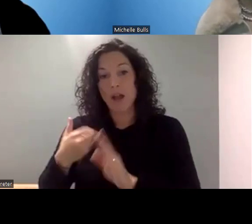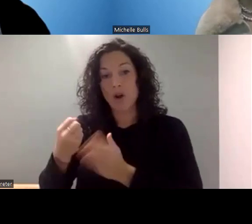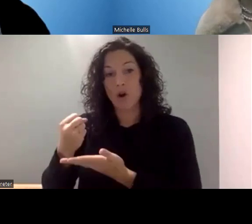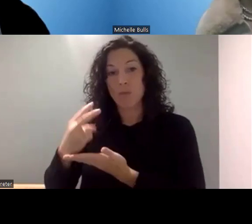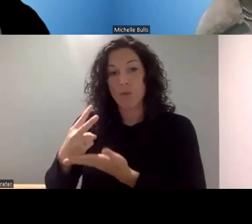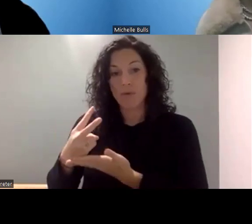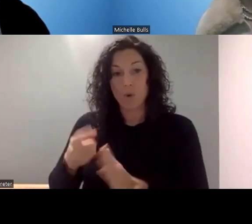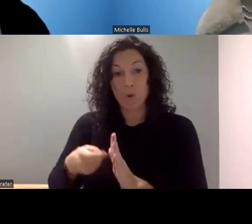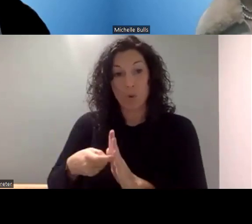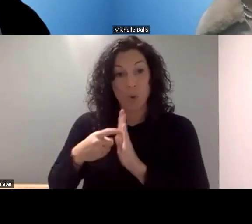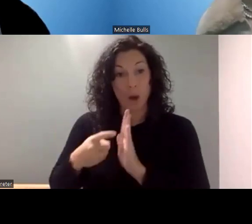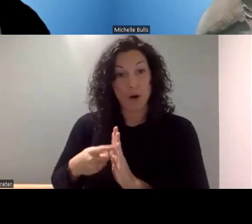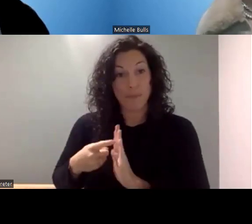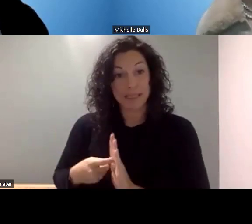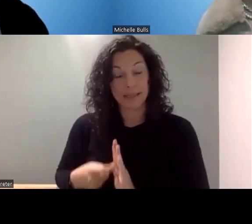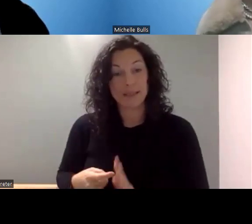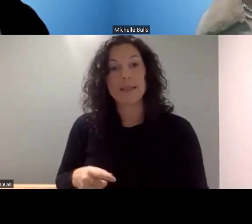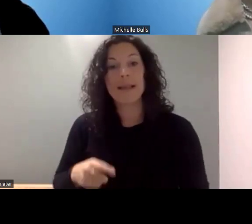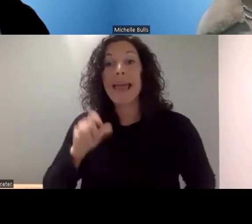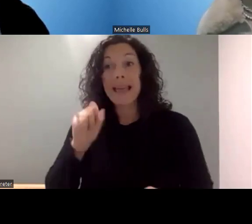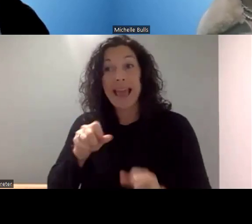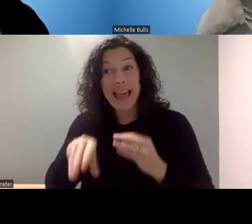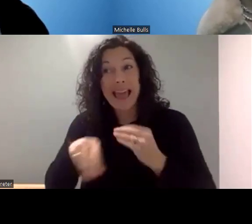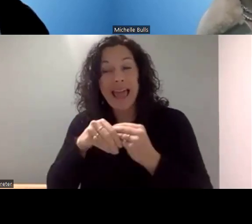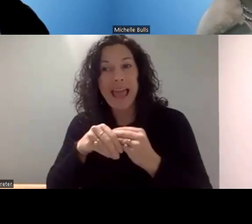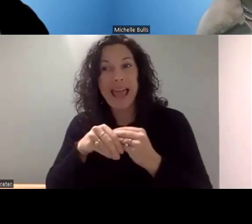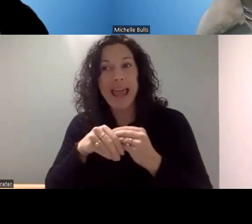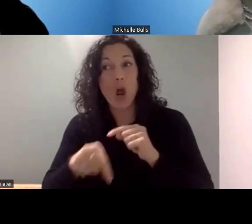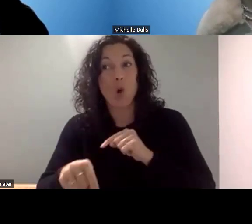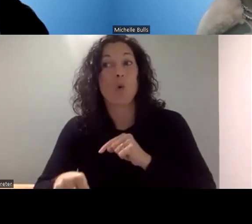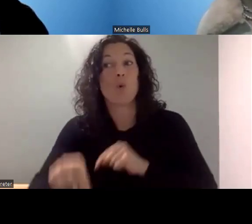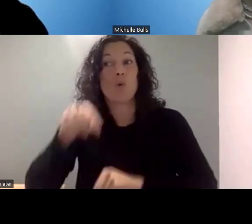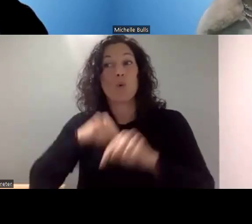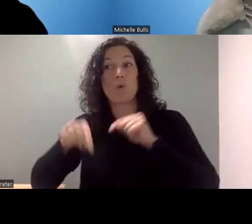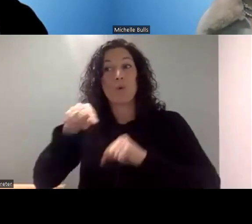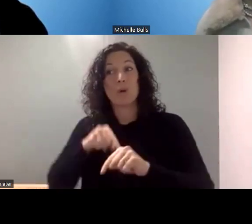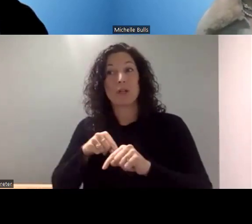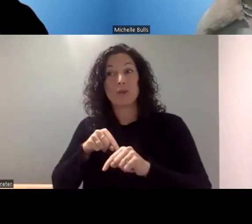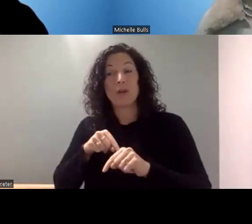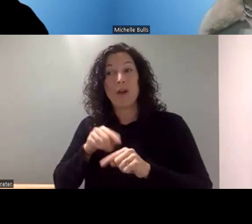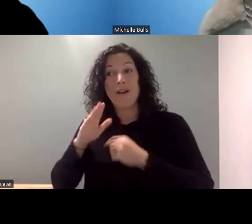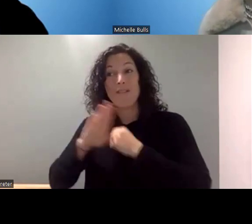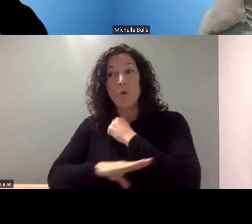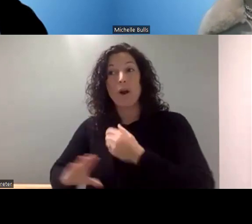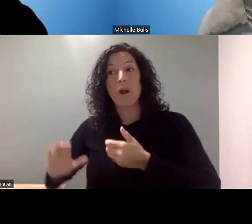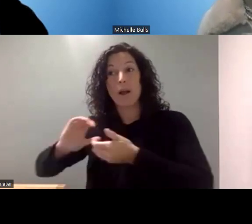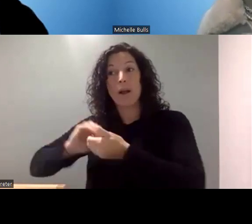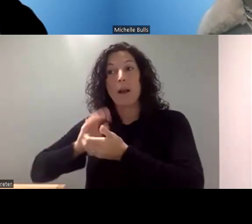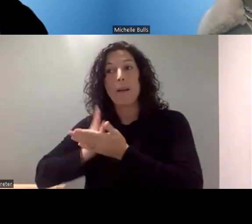Can they add, retroactively, a foreign component to a project? What is that process?